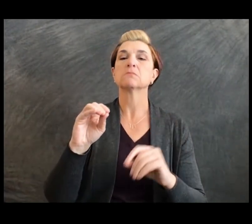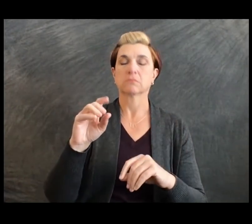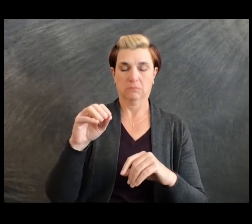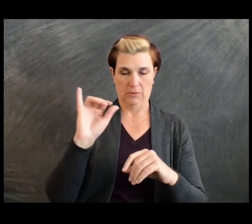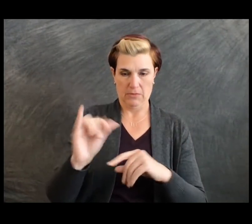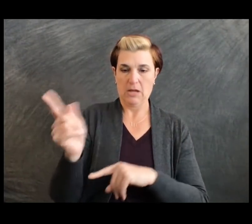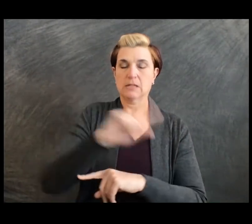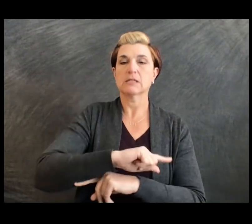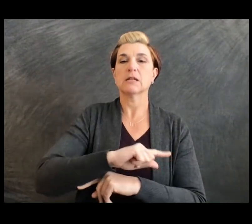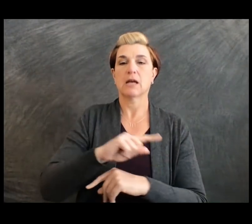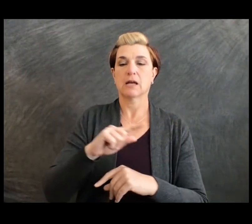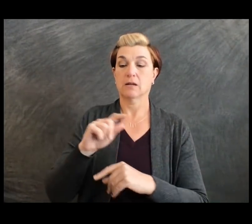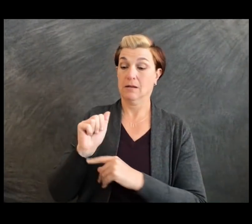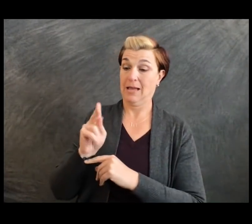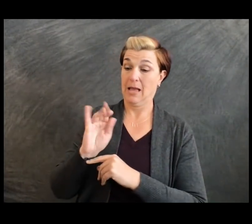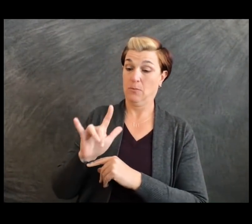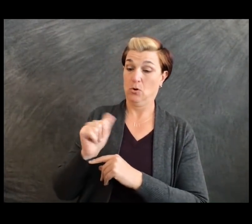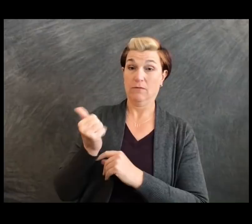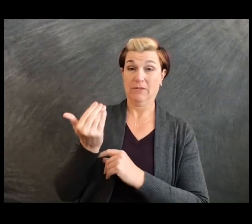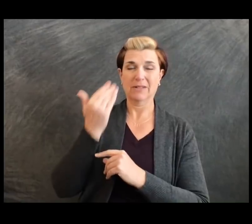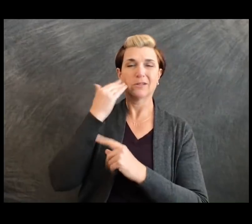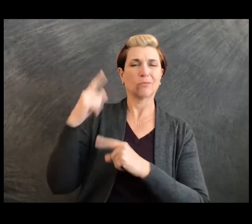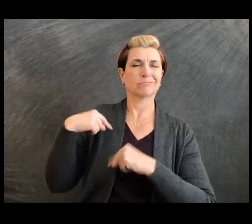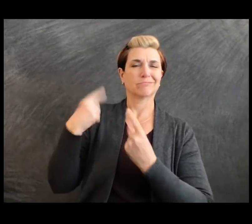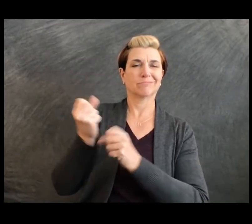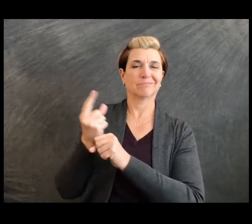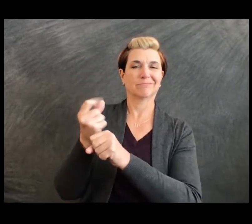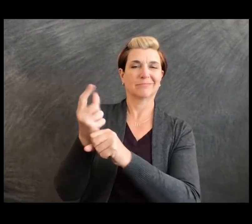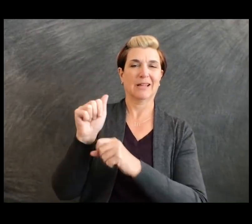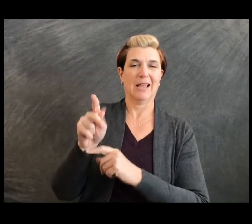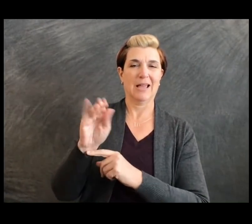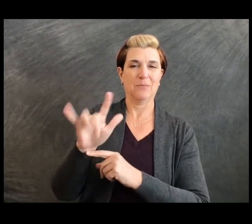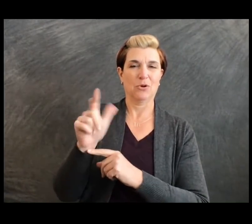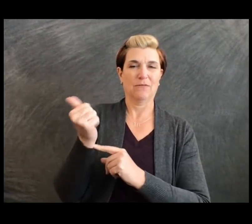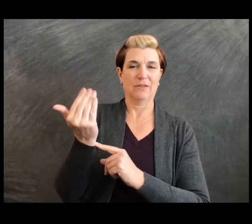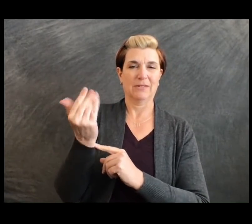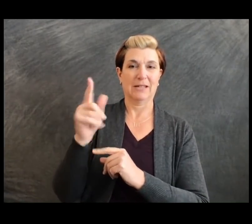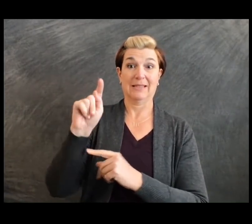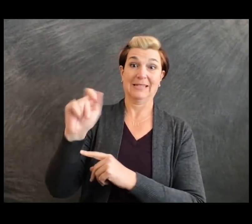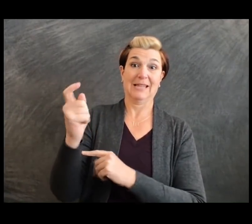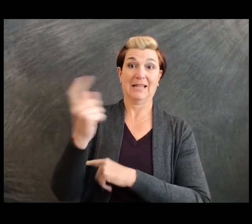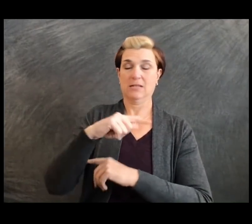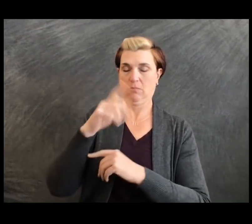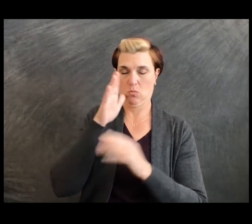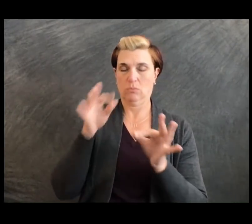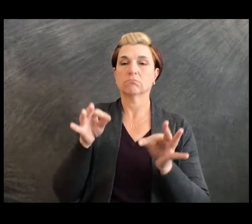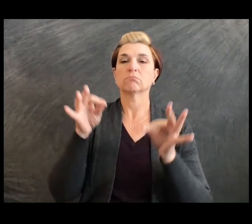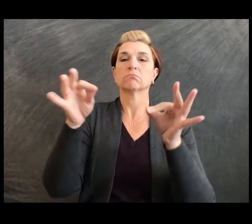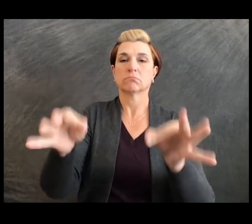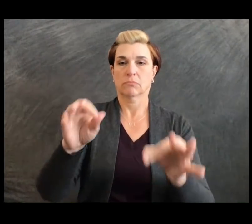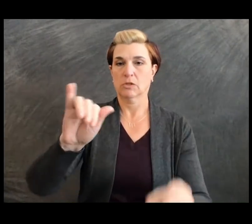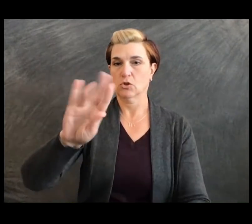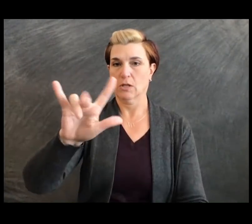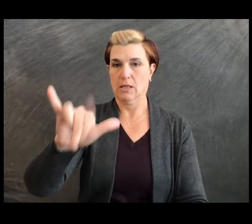of your traditional April 15th and very importantly you will have a lot of time